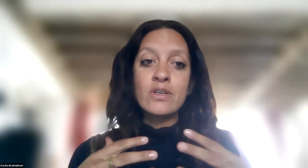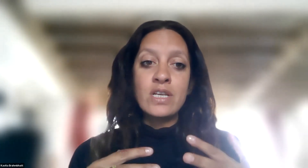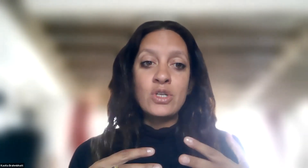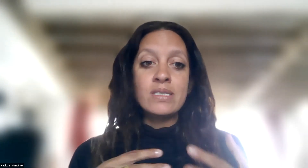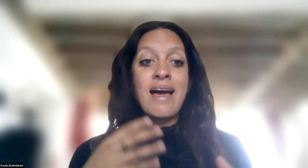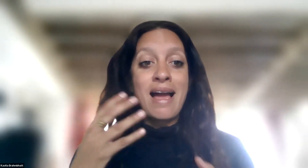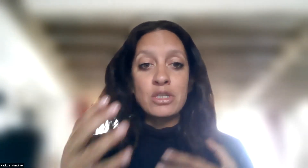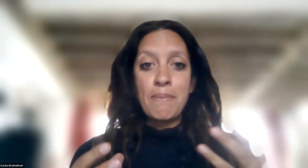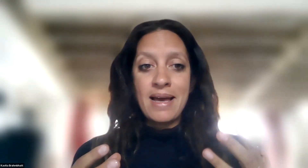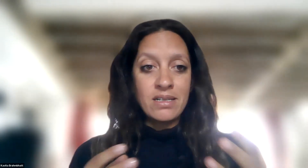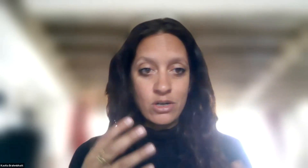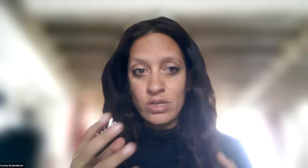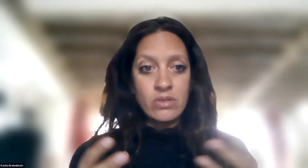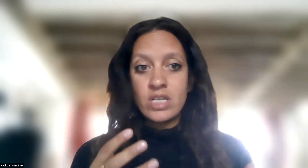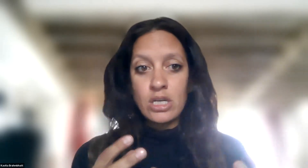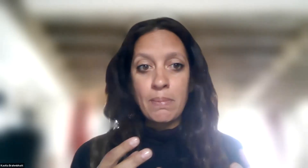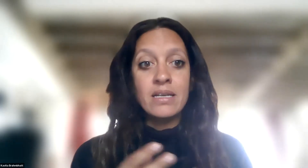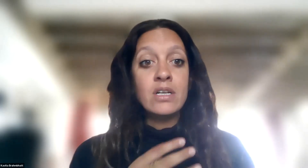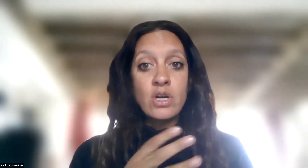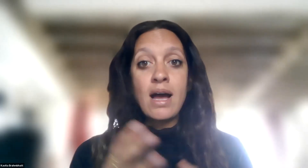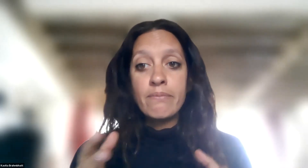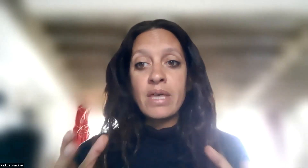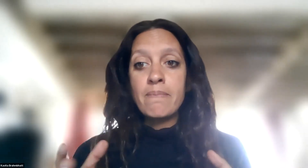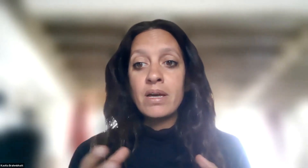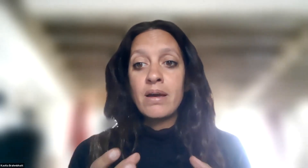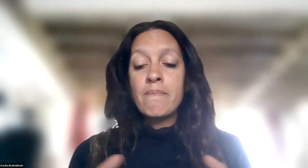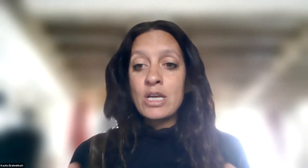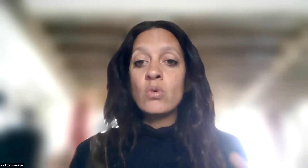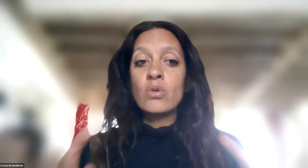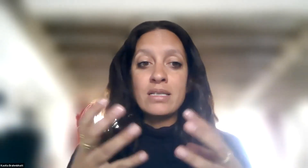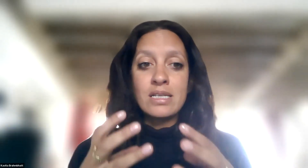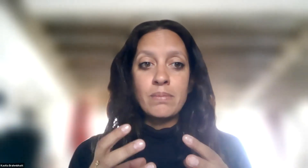with a local organization for